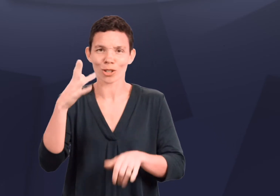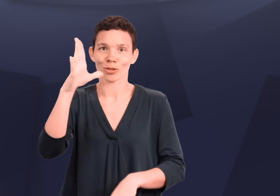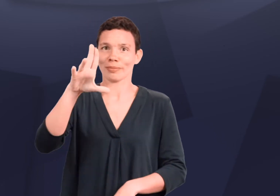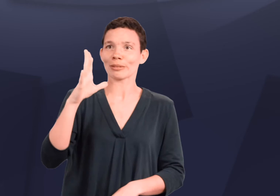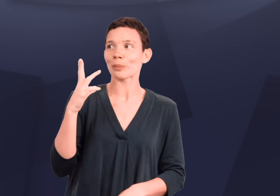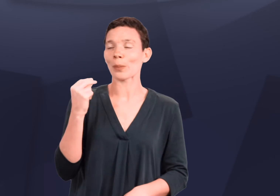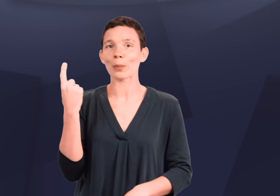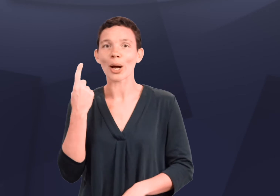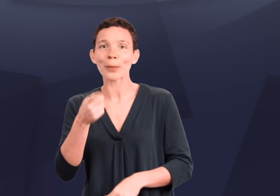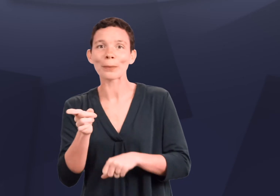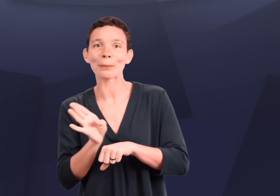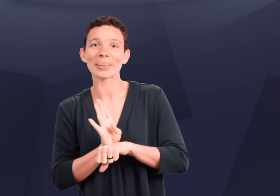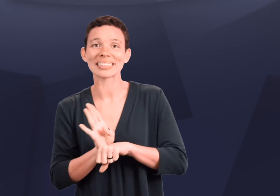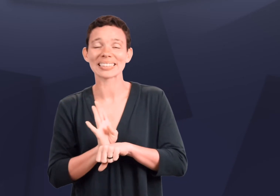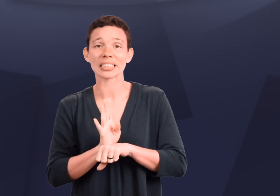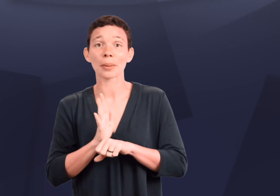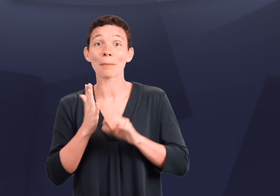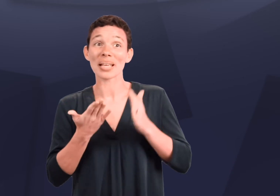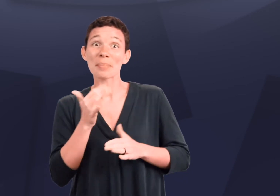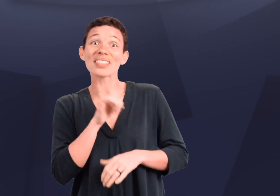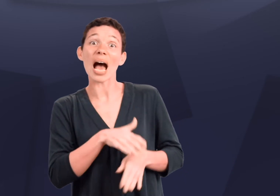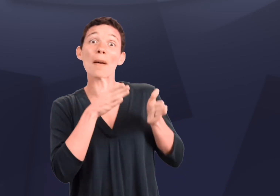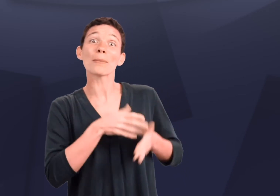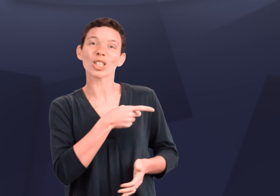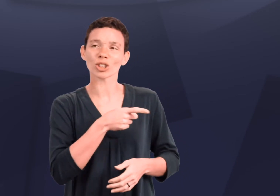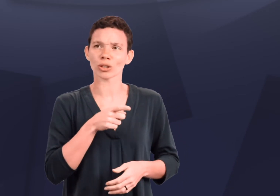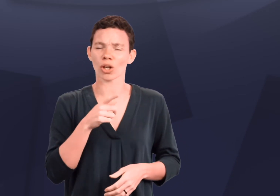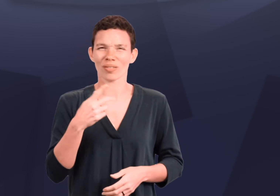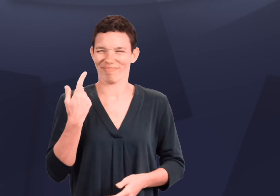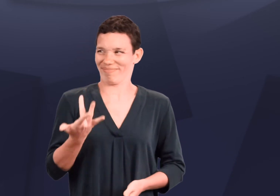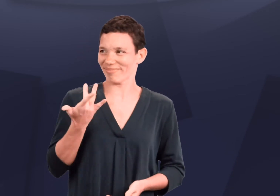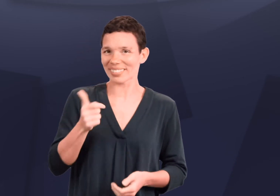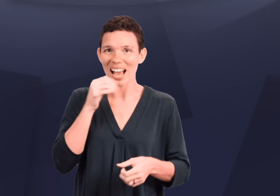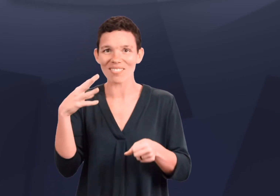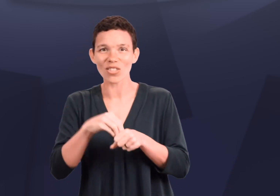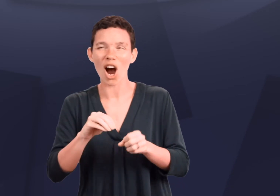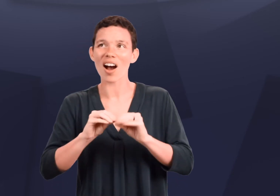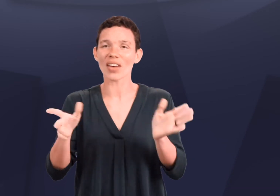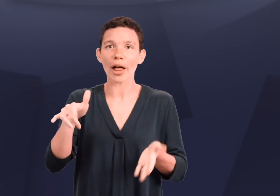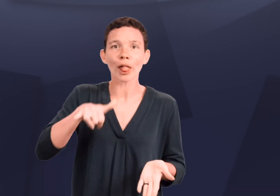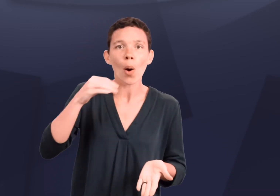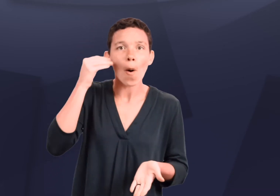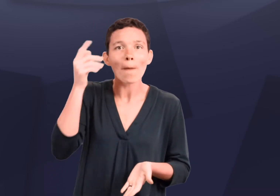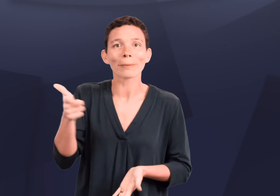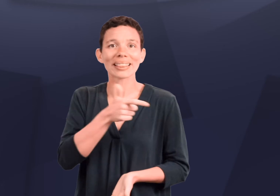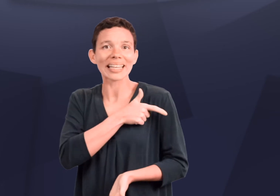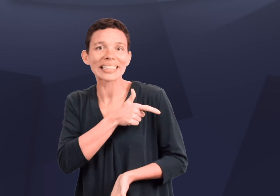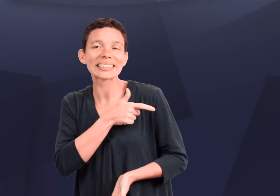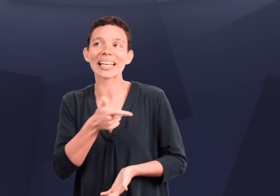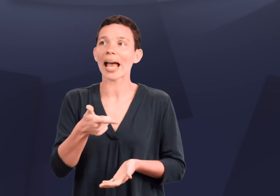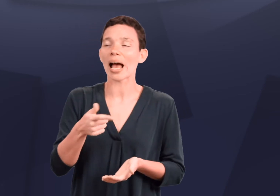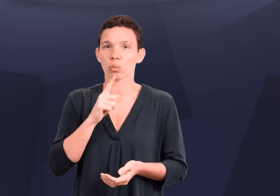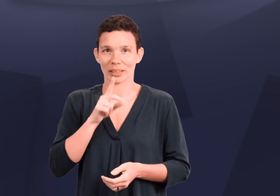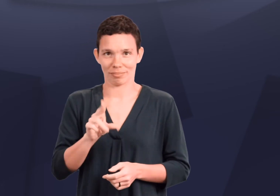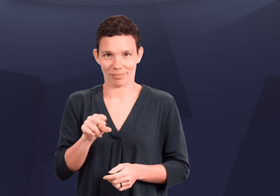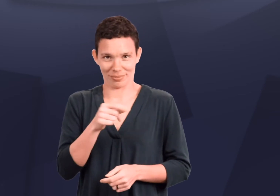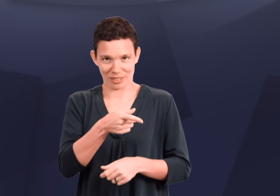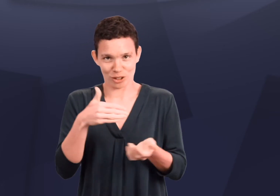No wonder you are busy. And so, maybe the person thinks because the mother is a busy doctor she is therefore